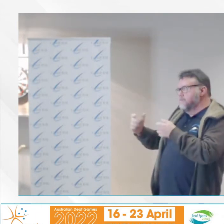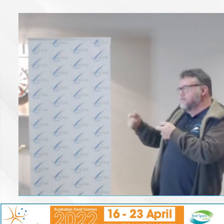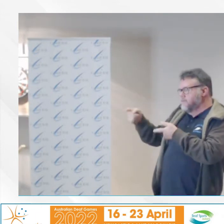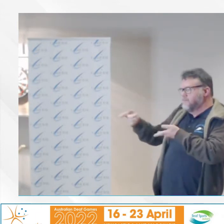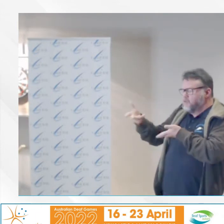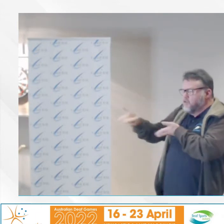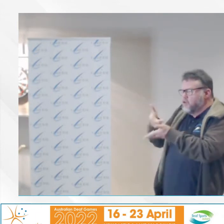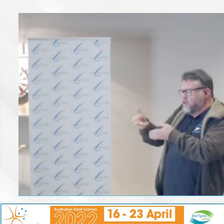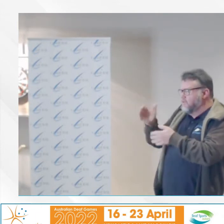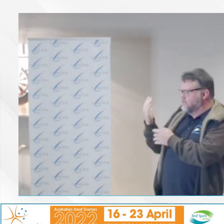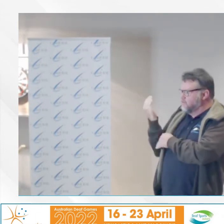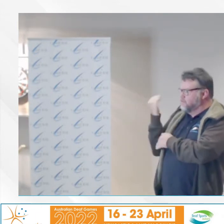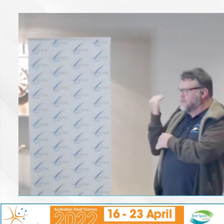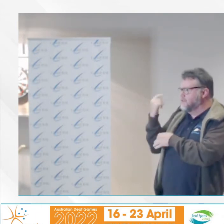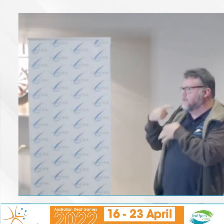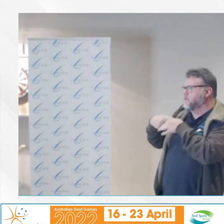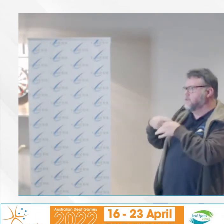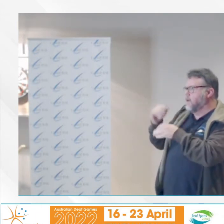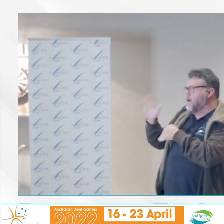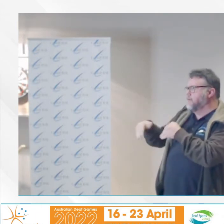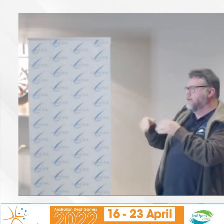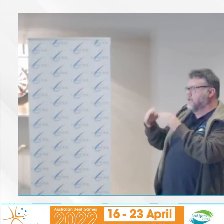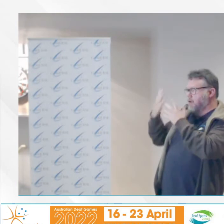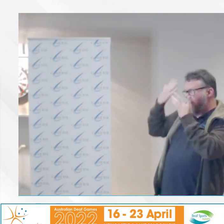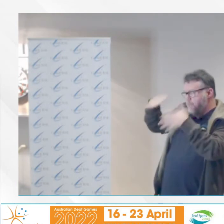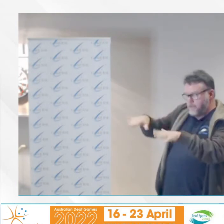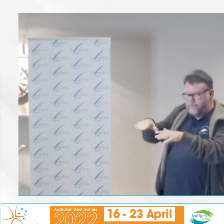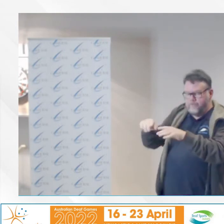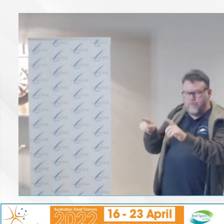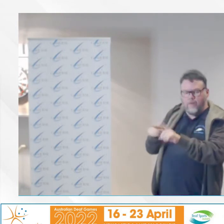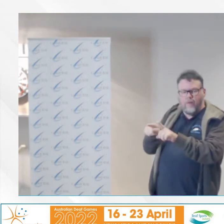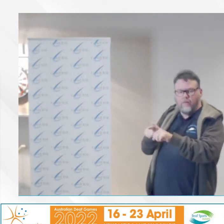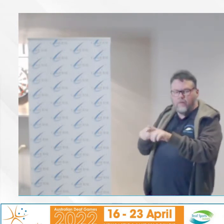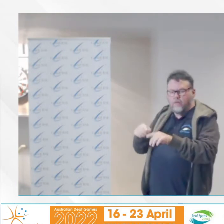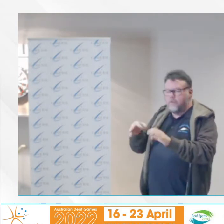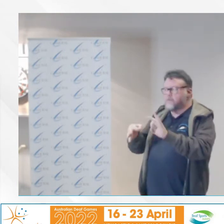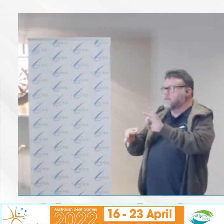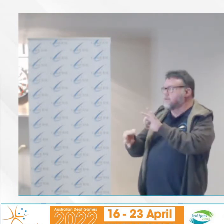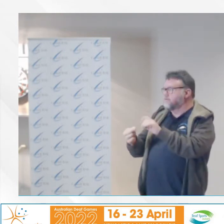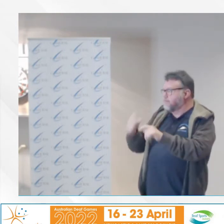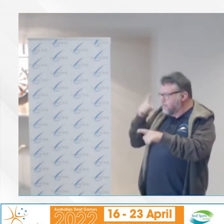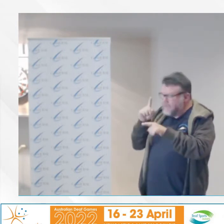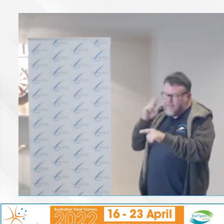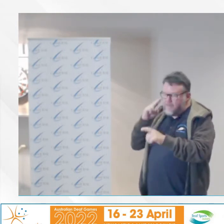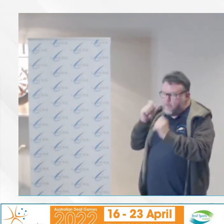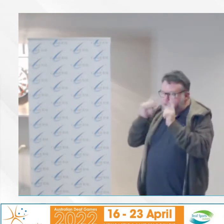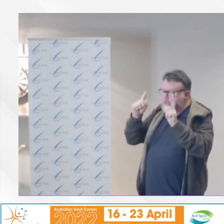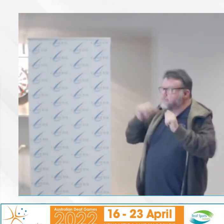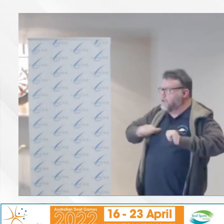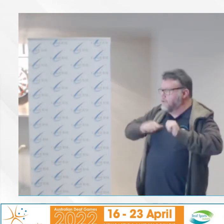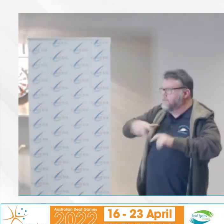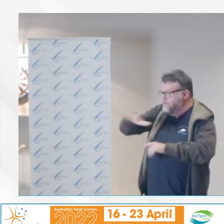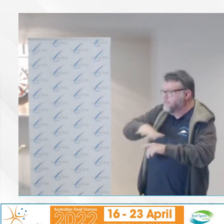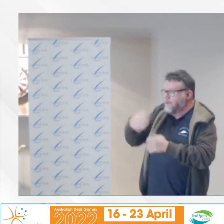in regards to accommodation you mentioned recently about accommodation but